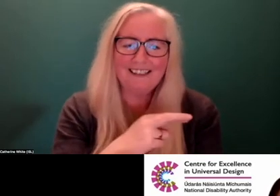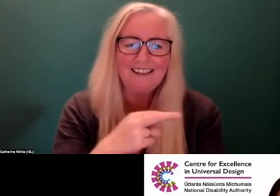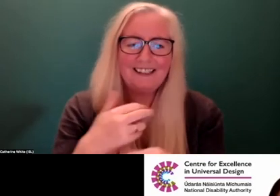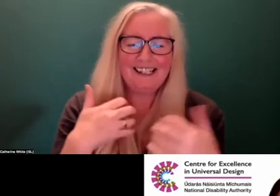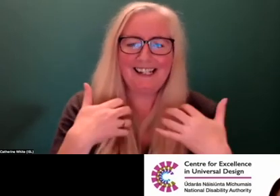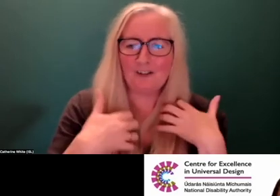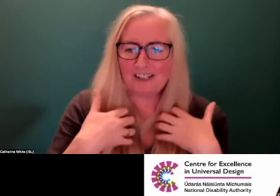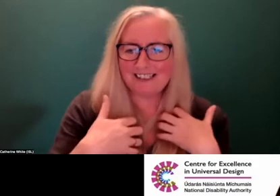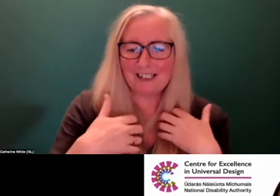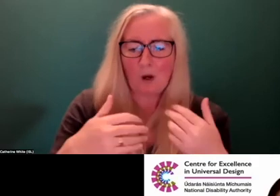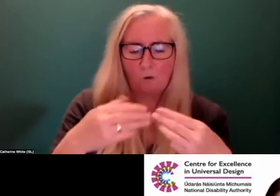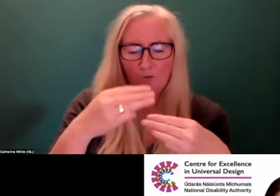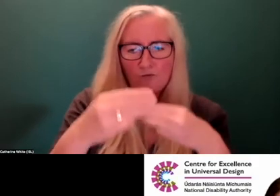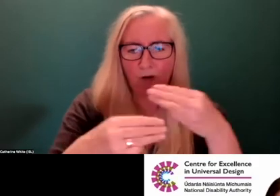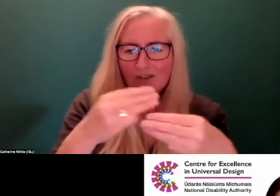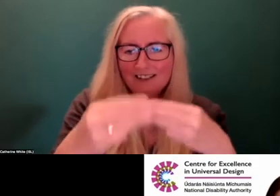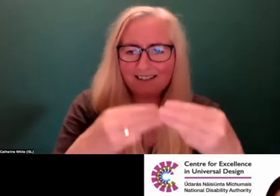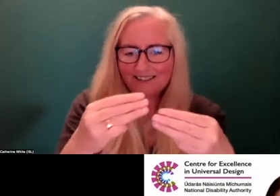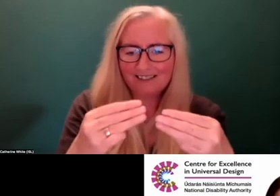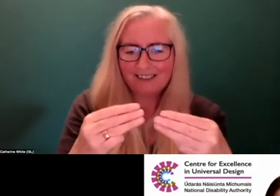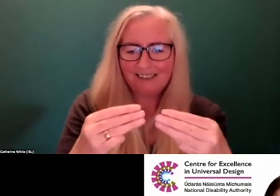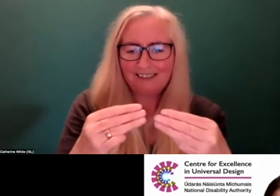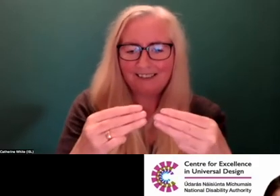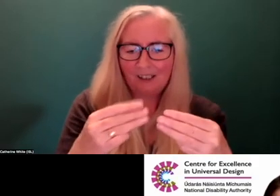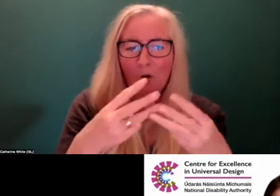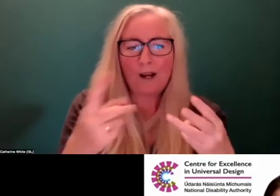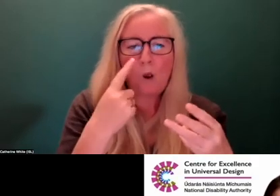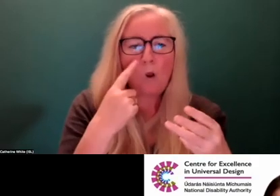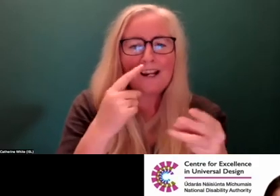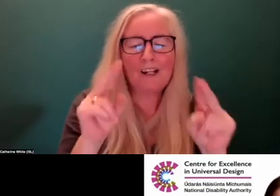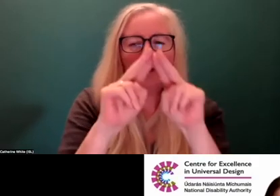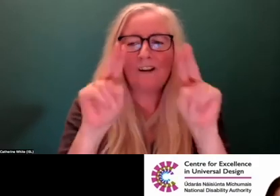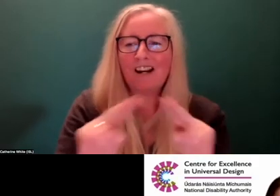through the process of the jury when we were looking at these Universal